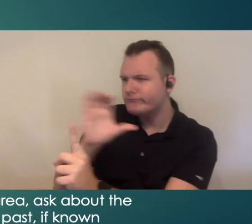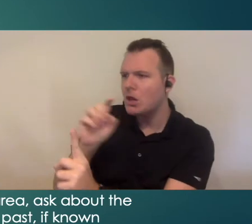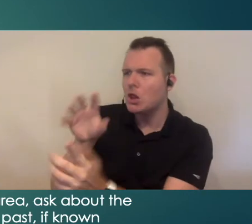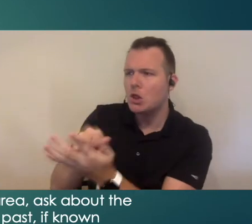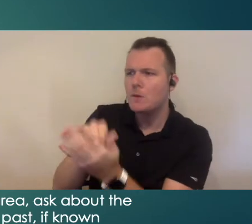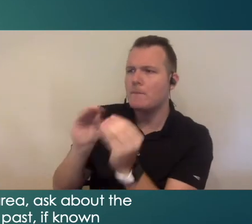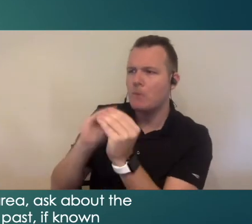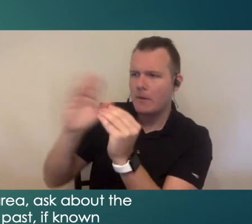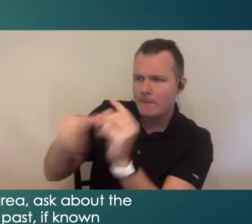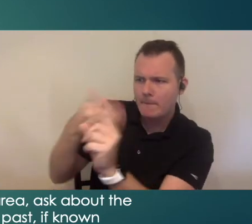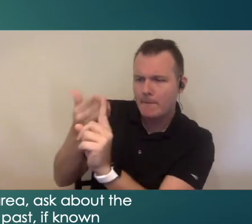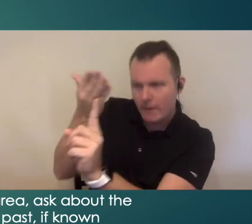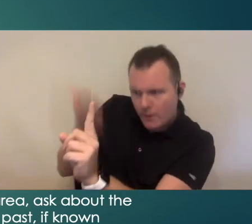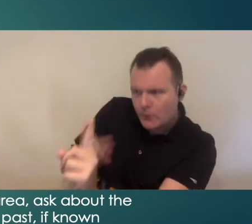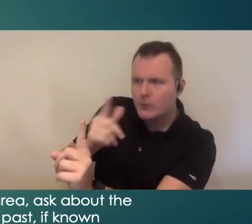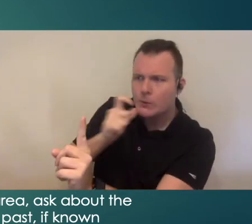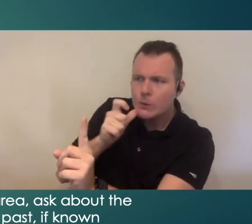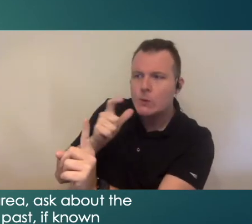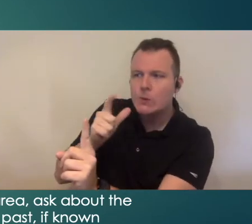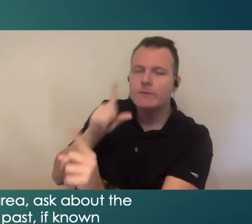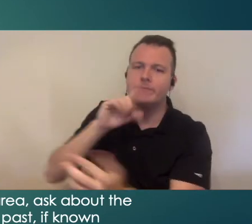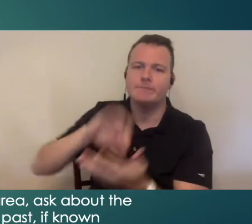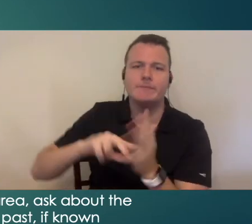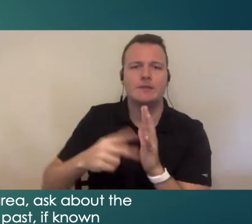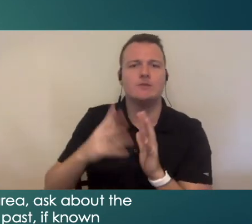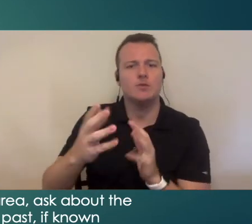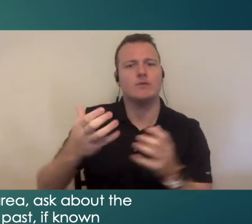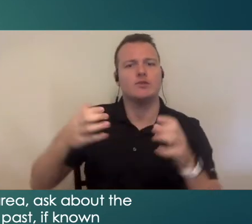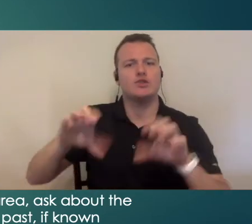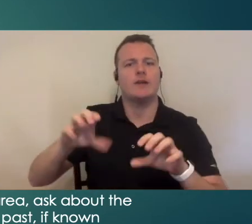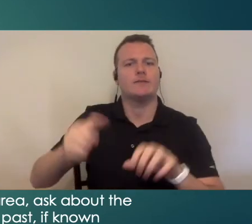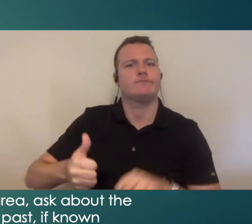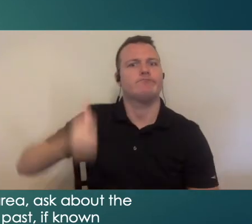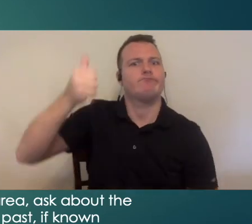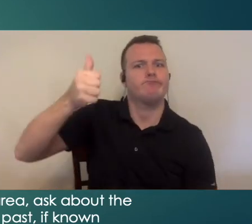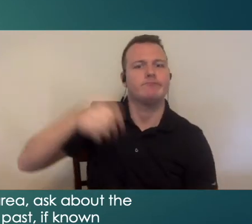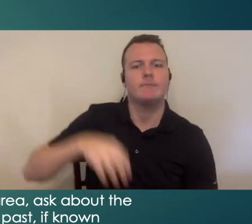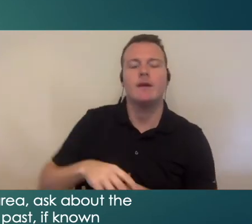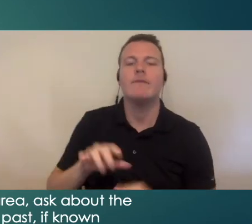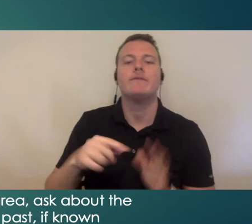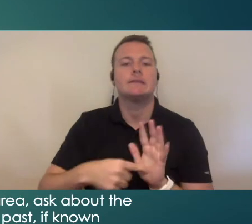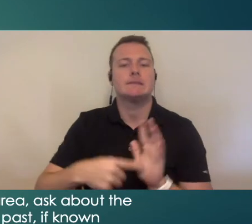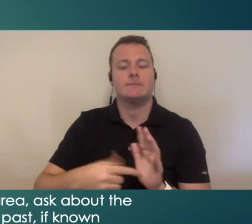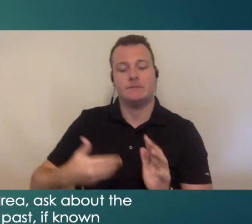your chances are, and so I always like to use an example that I'm from Oklahoma,